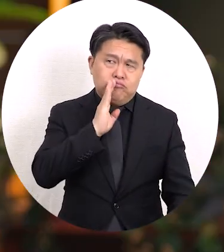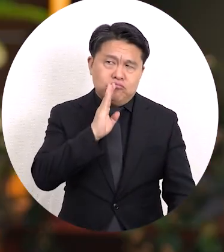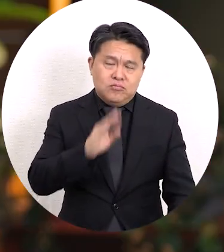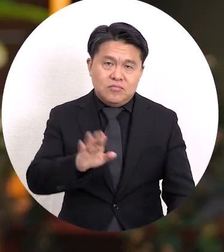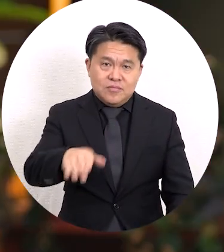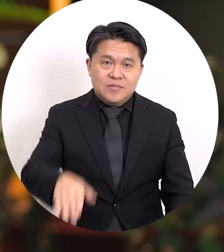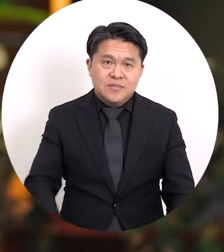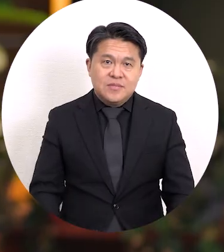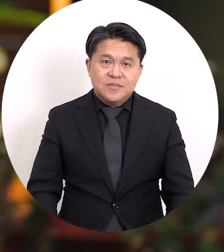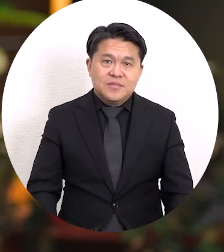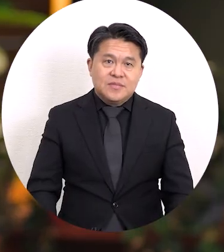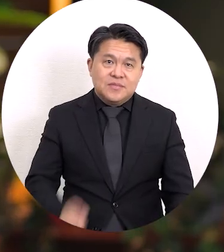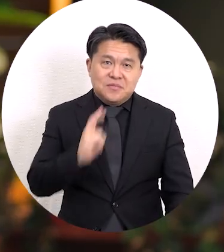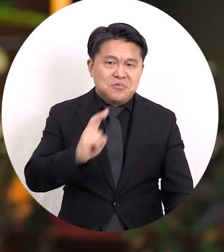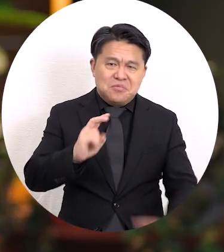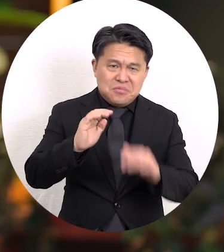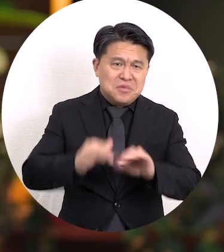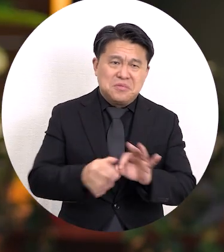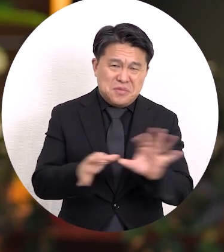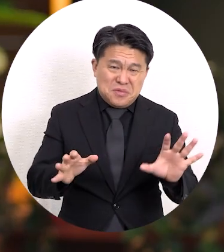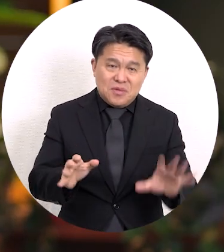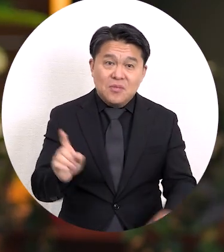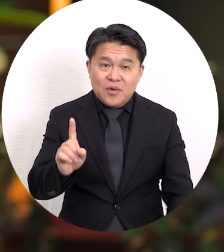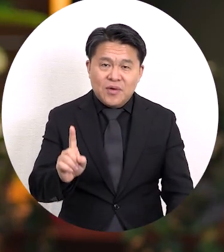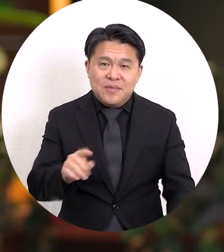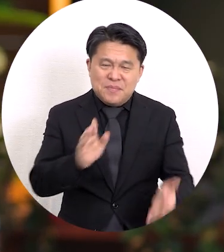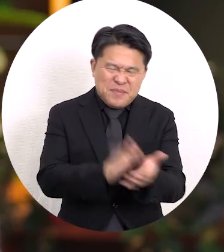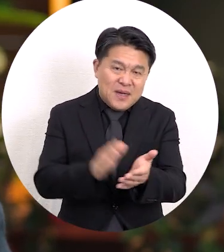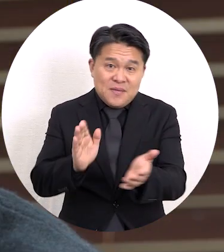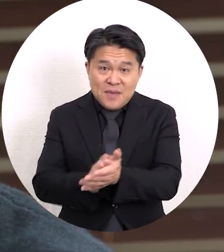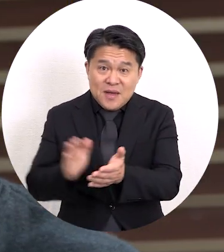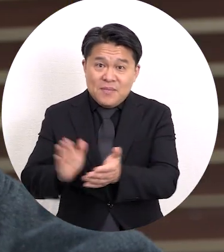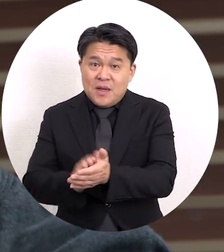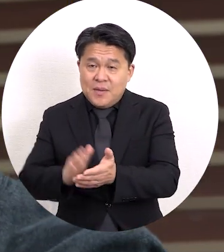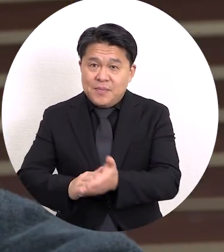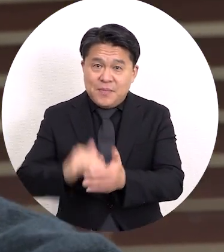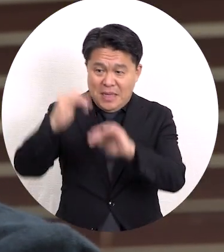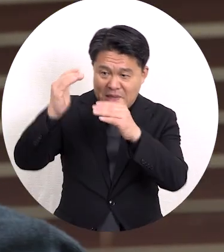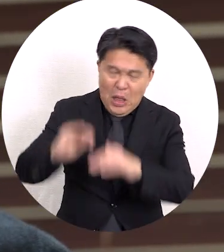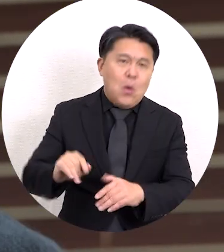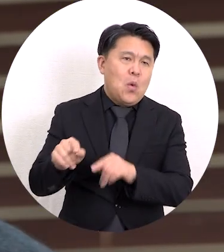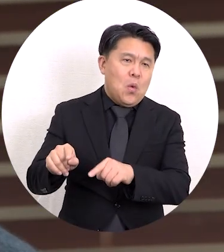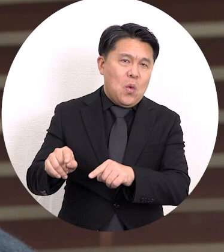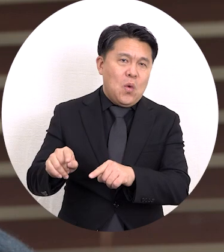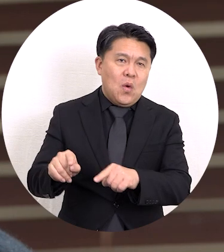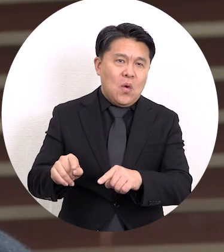the melody becomes less important, and instead, the focus shifts to rhythm and conveying meaning through language.